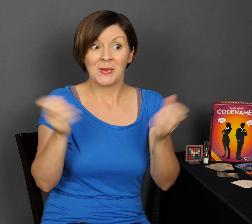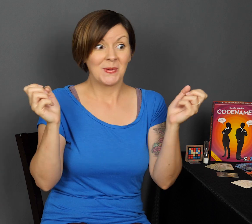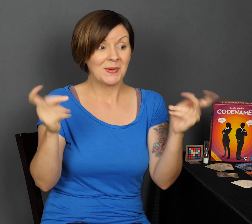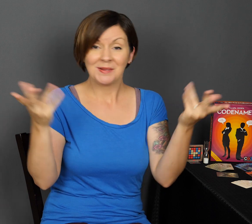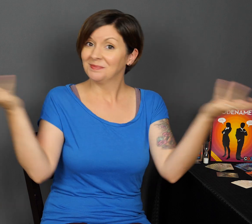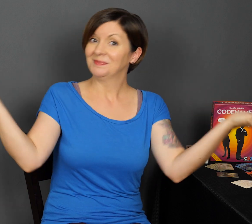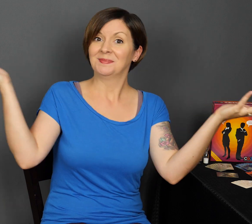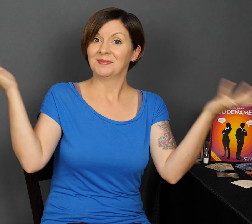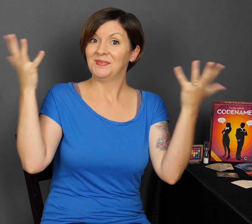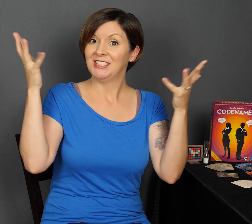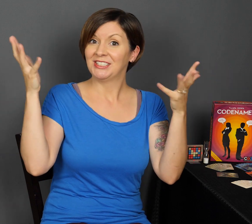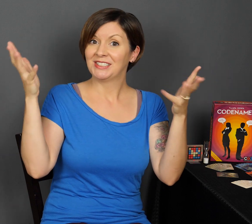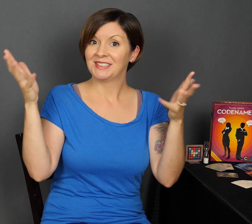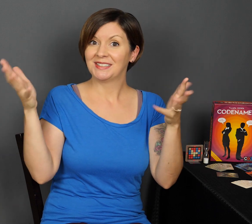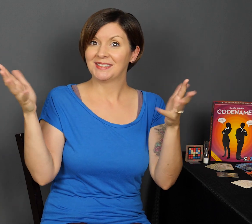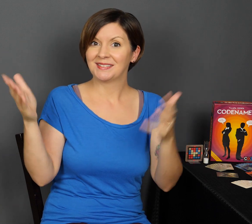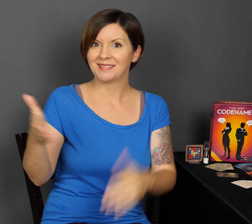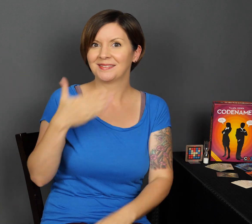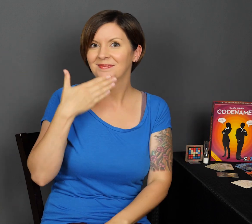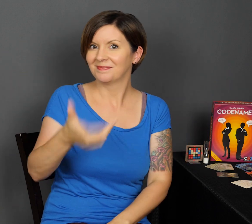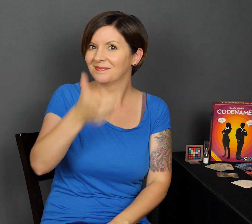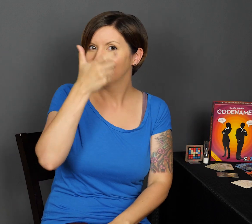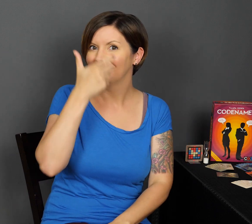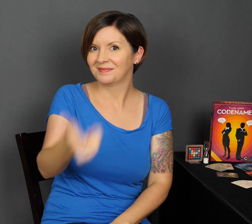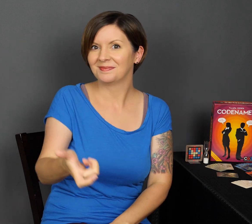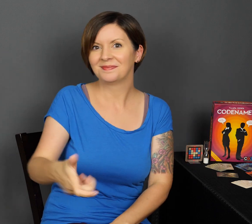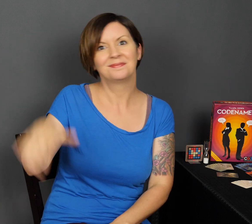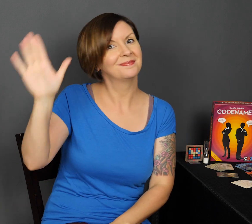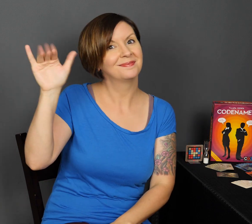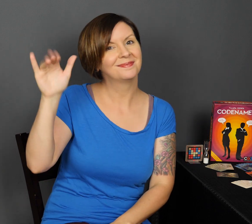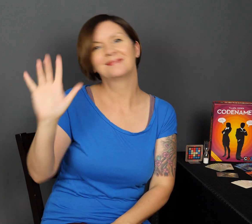Ok! We’re all done here. Thanks for watching! Bye bye!